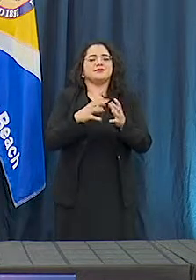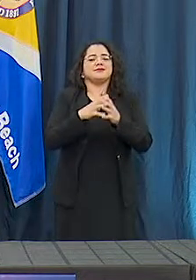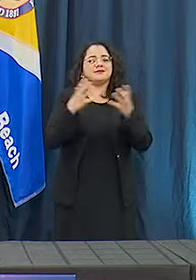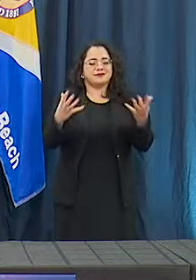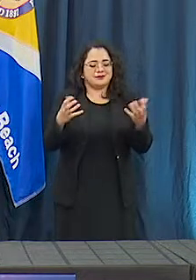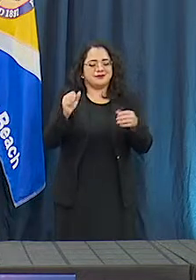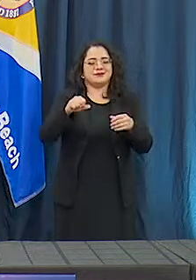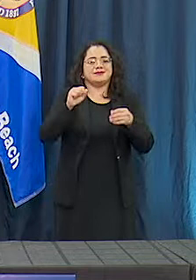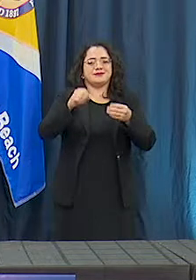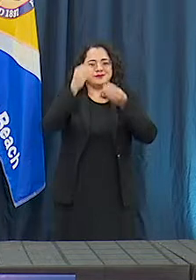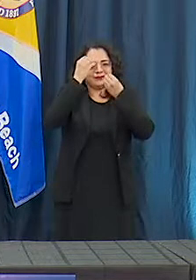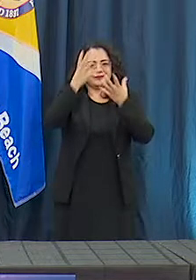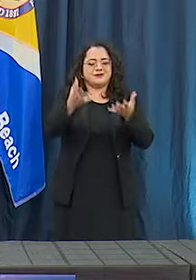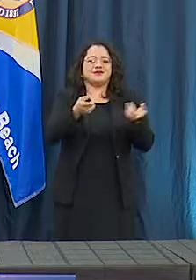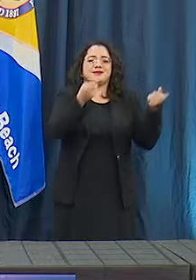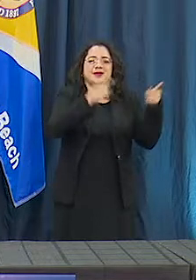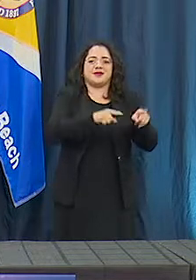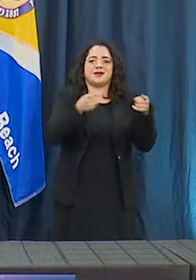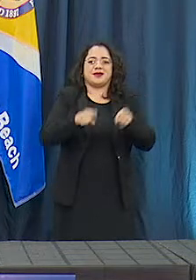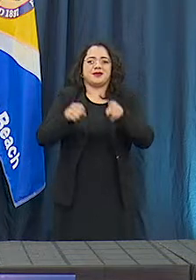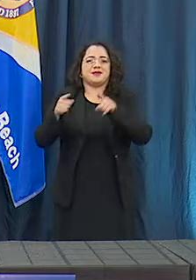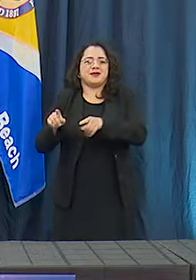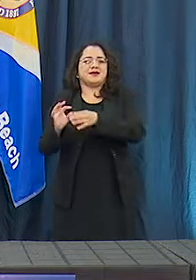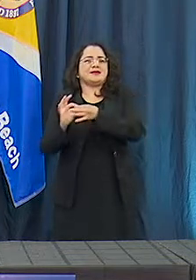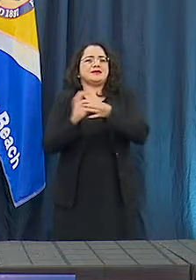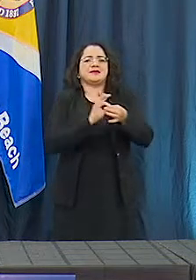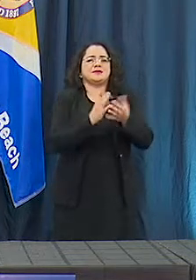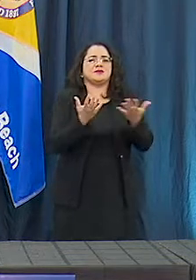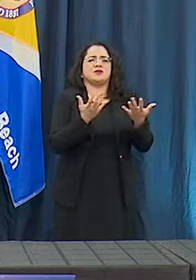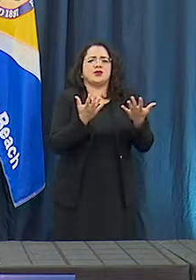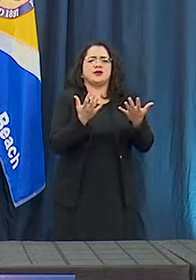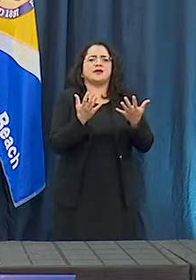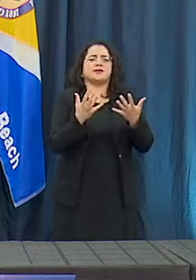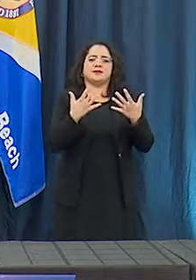a lot happening as it relates to our city's response to this health crisis